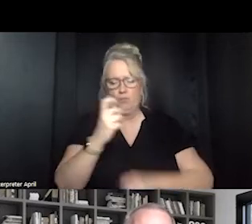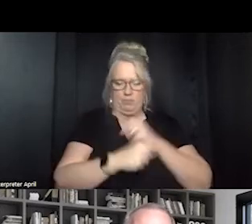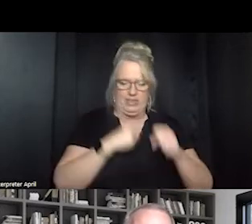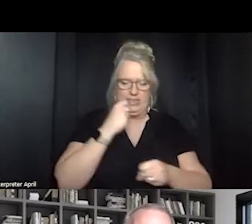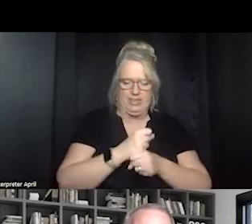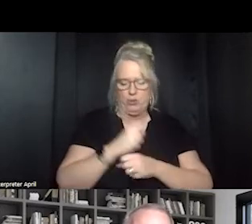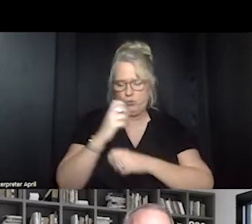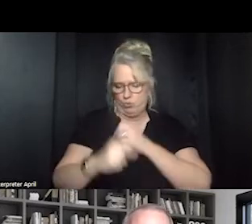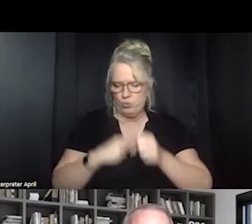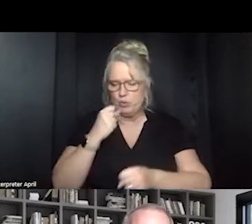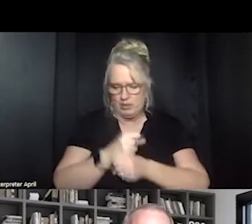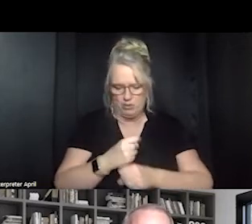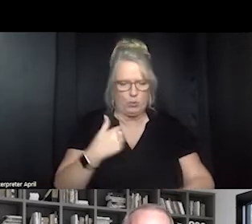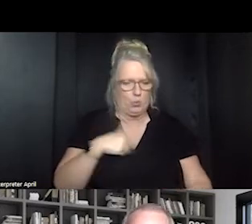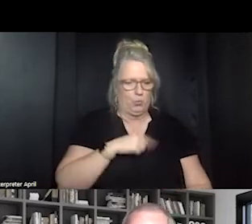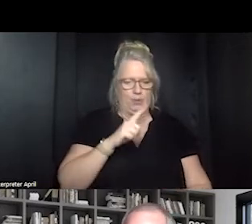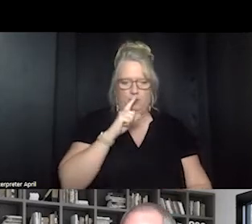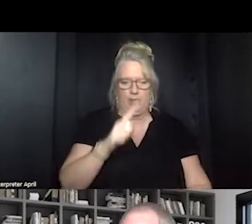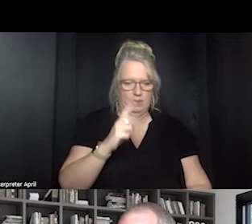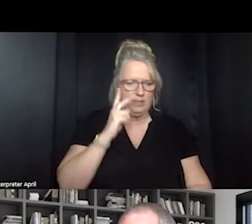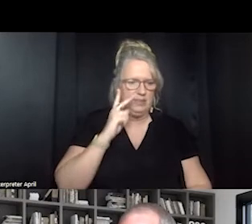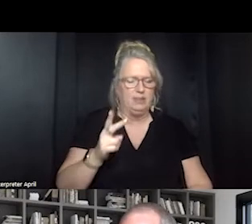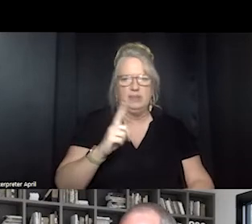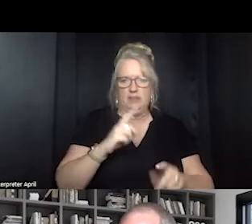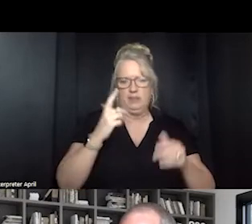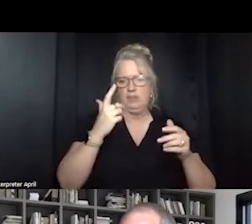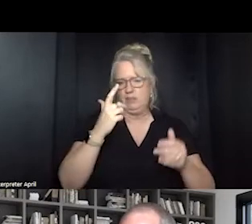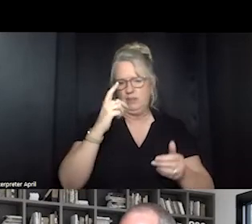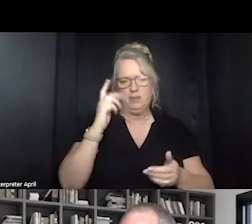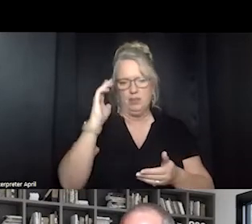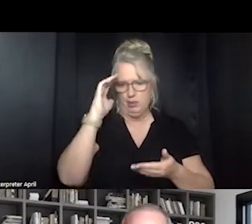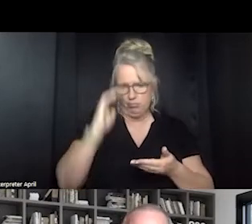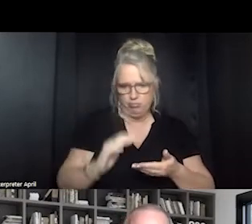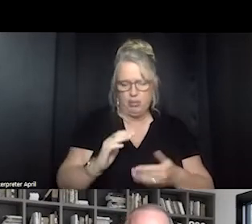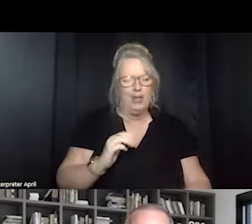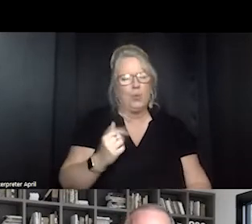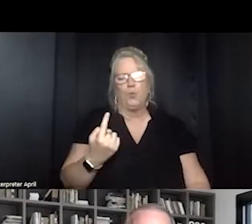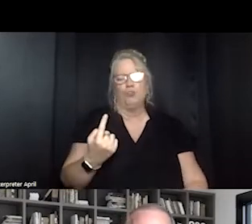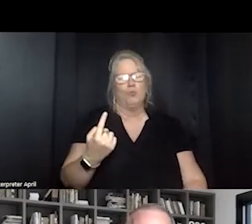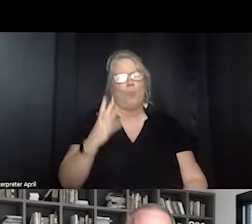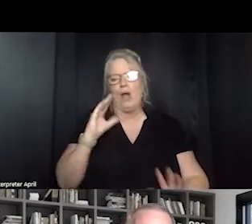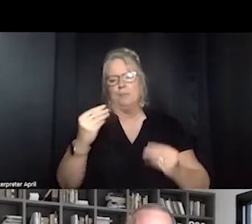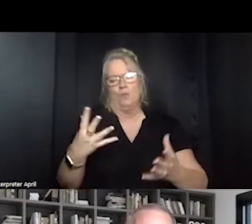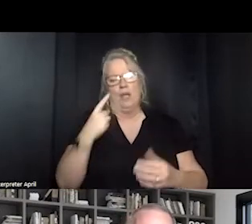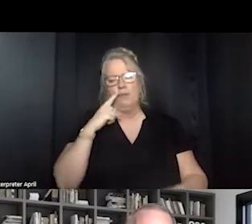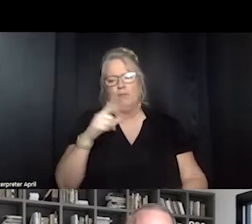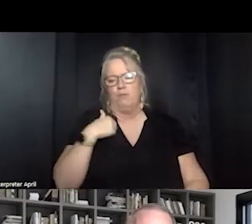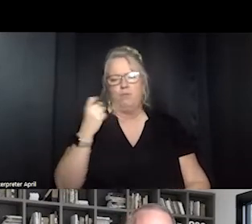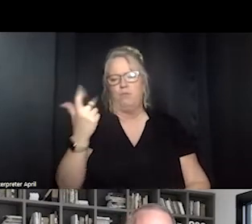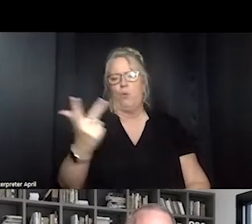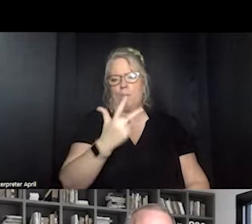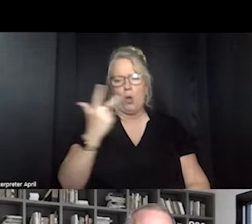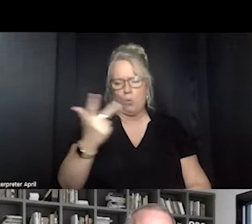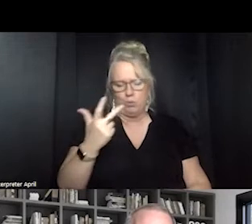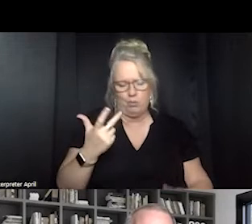DEFINITELY SEE A BIG DROP. OBVIOUSLY JUST ONE PROVIDER OF, OF MOBILE CRISIS. I ALWAYS WONDER,